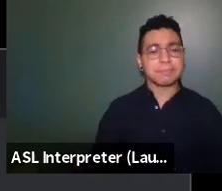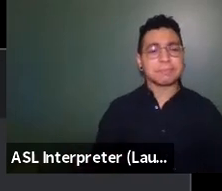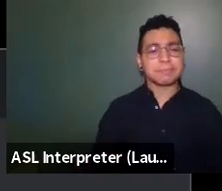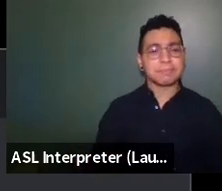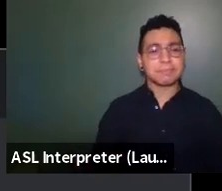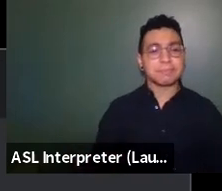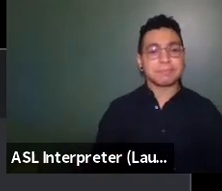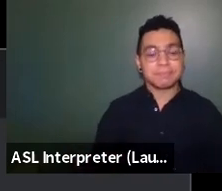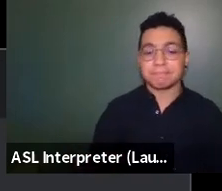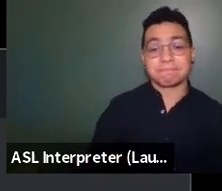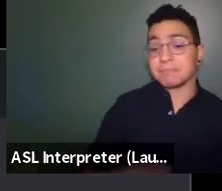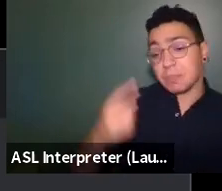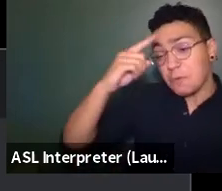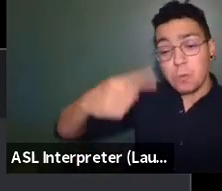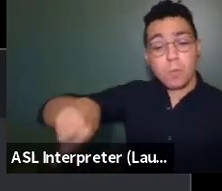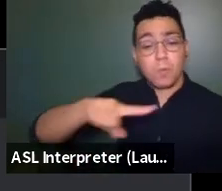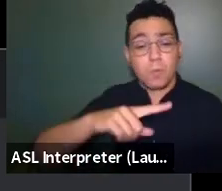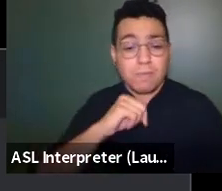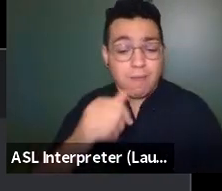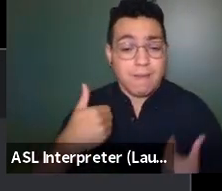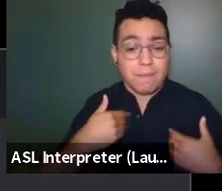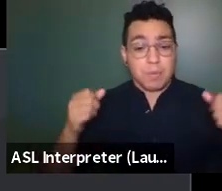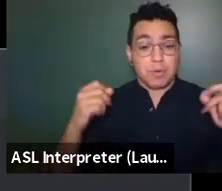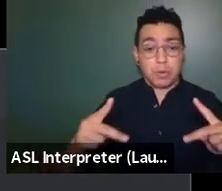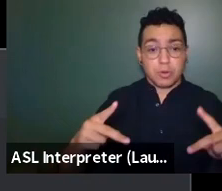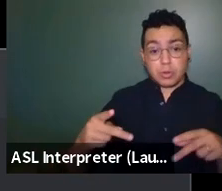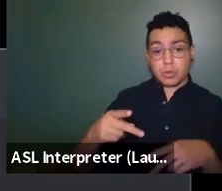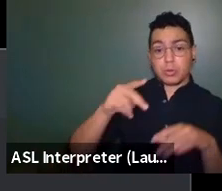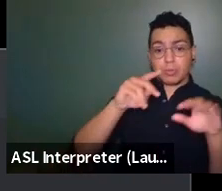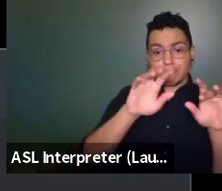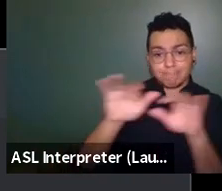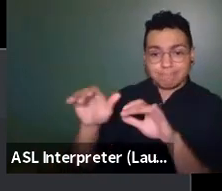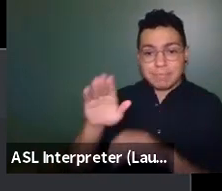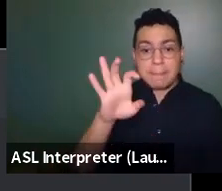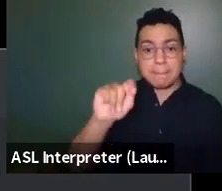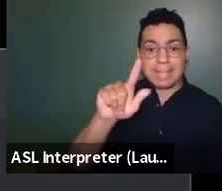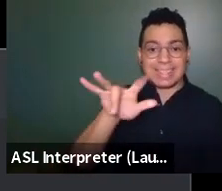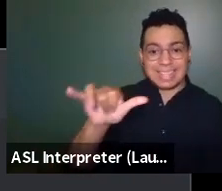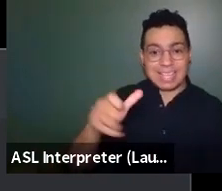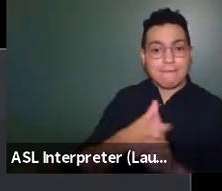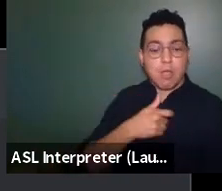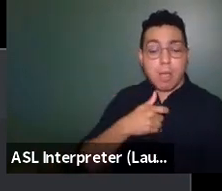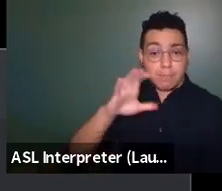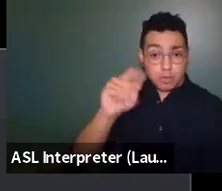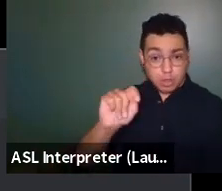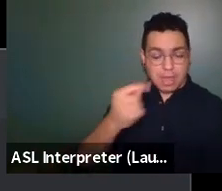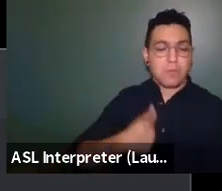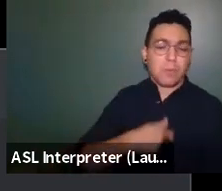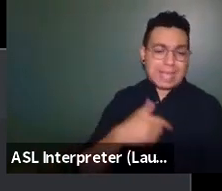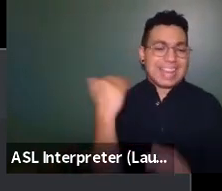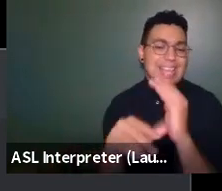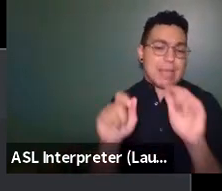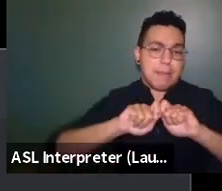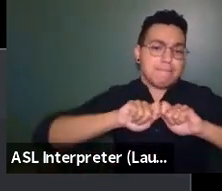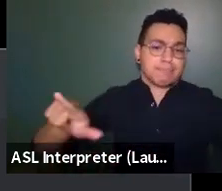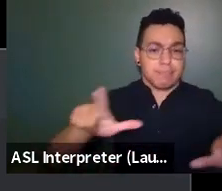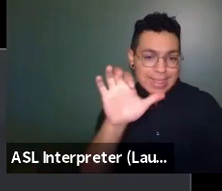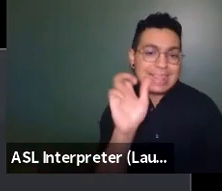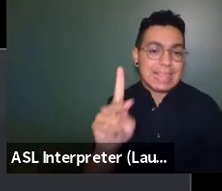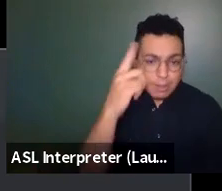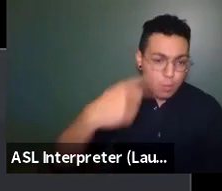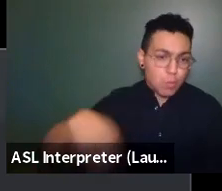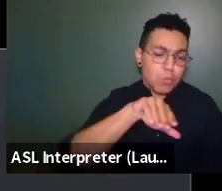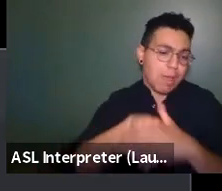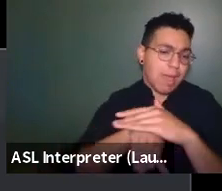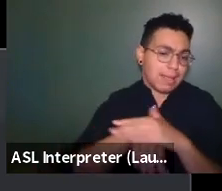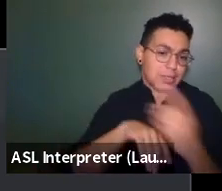ESD 112 - Kristina Wambold: For those of you who were not able to type in the Bitly from the chat window, we can send out an email with the Bitly for you to access it. When the courses finished.